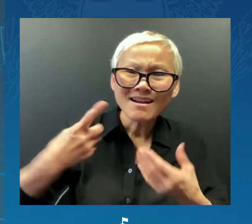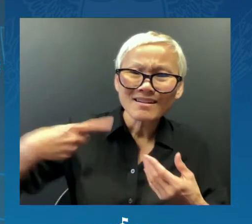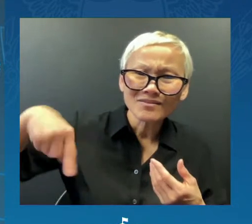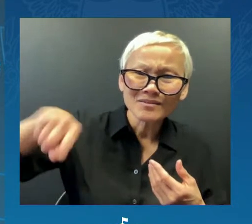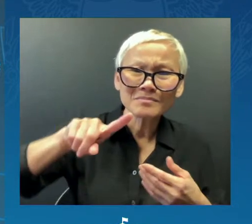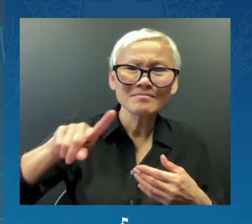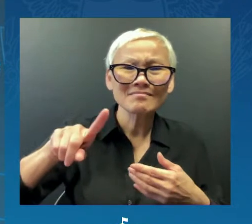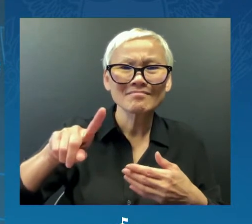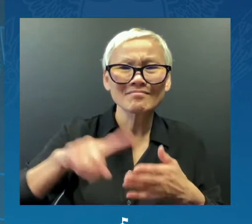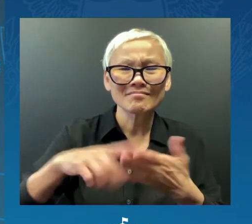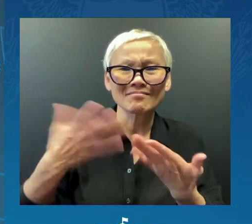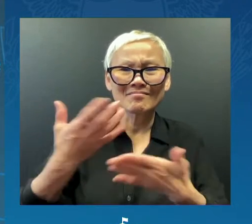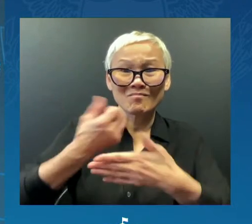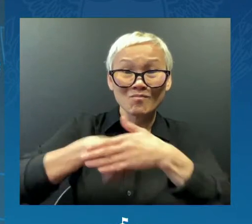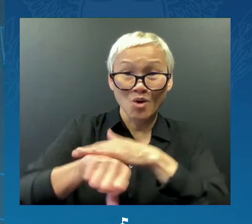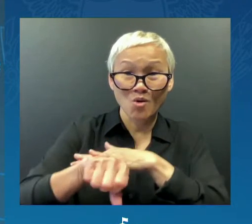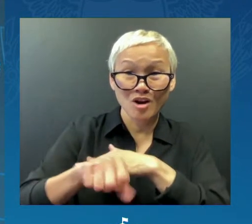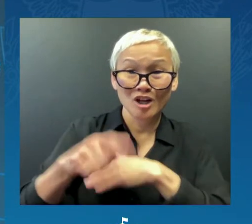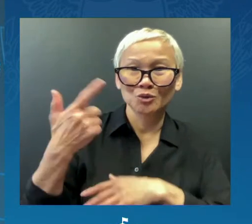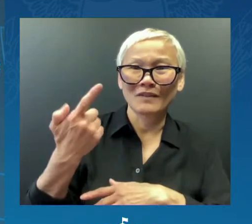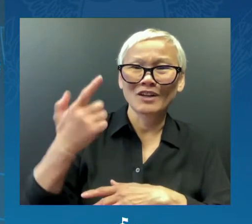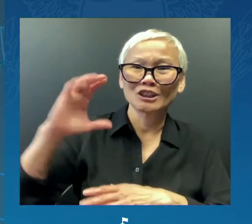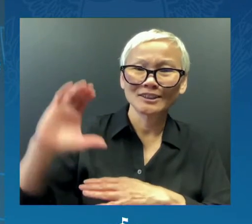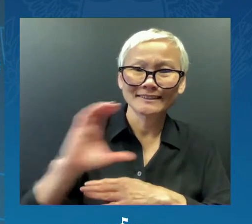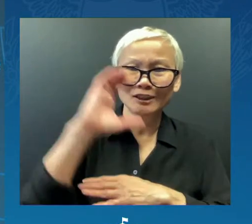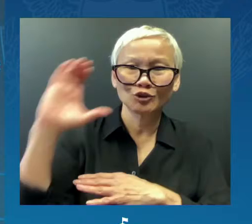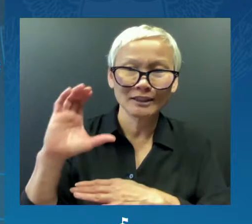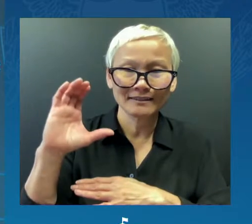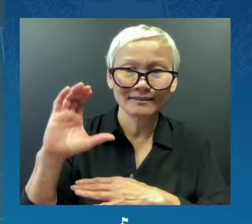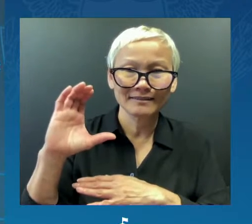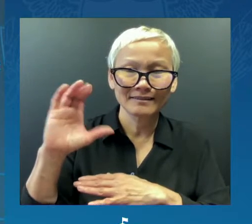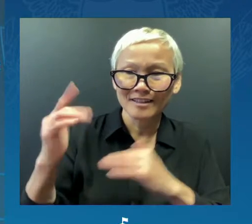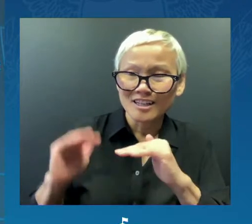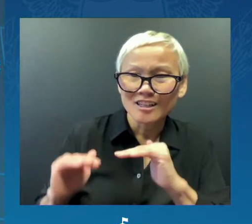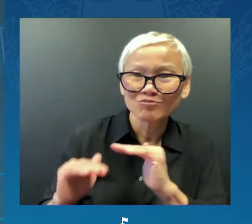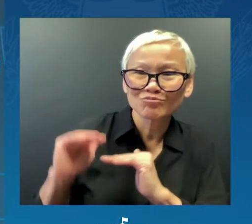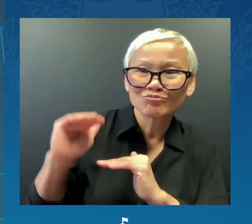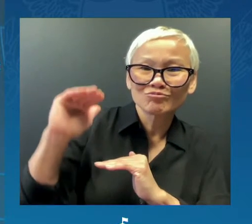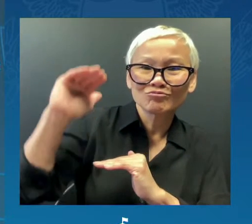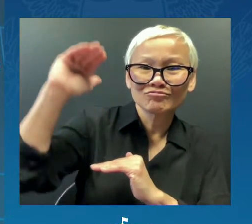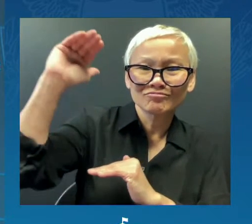are coming of age on a continent with a vibrant spirit of entrepreneurship.